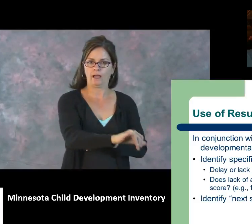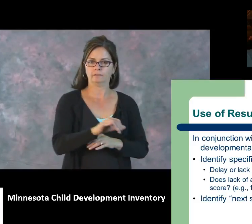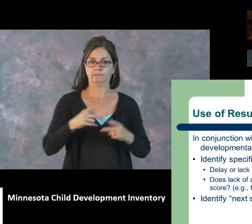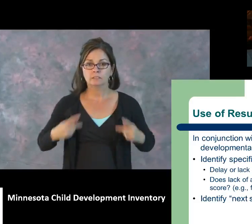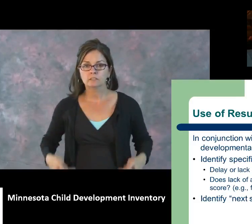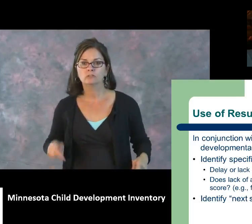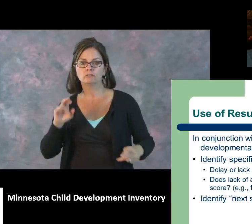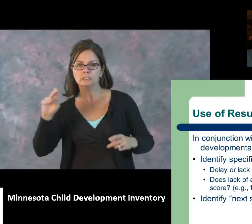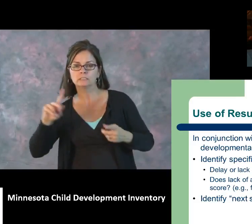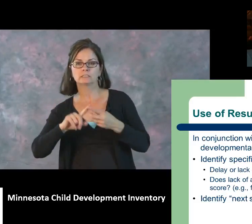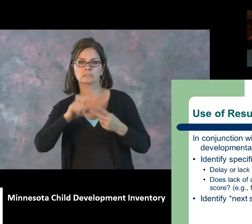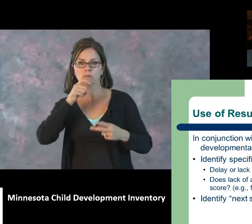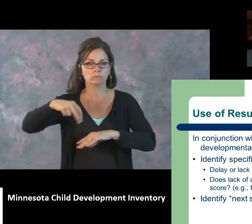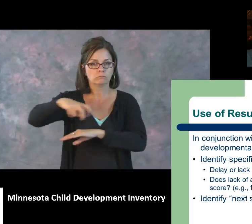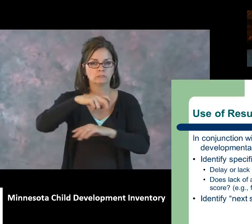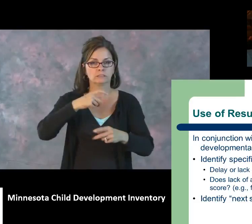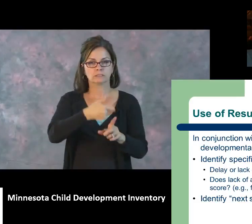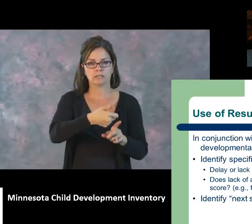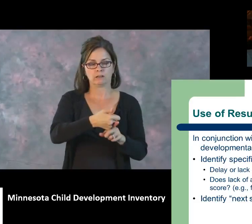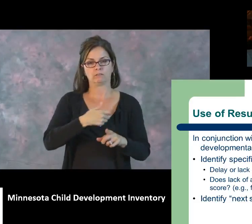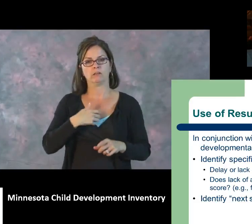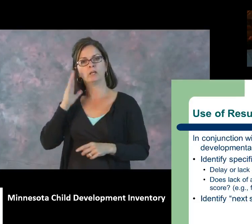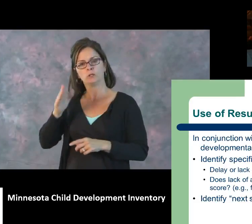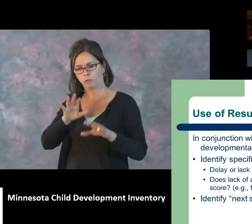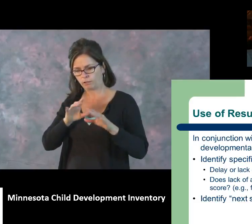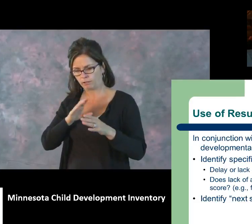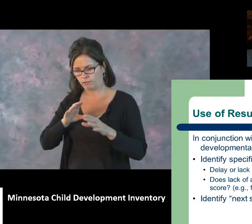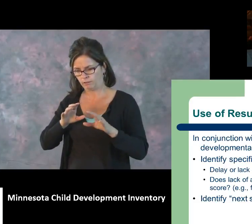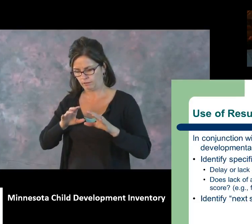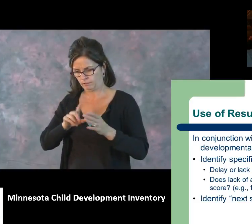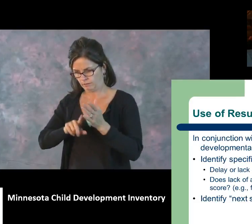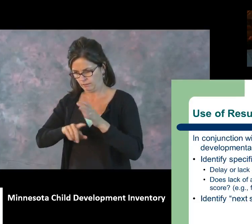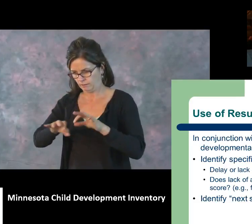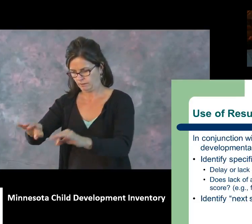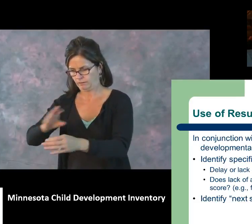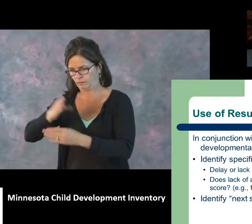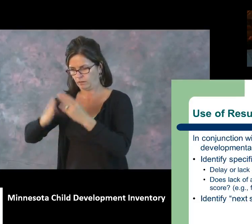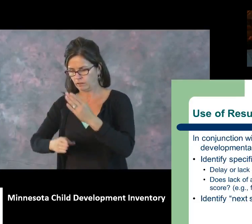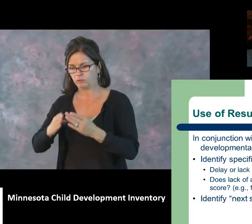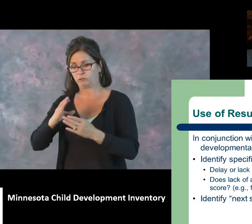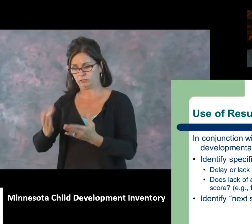the results you get from this assessment with what you know about the family.